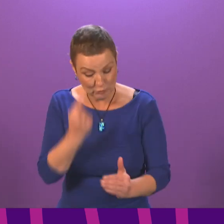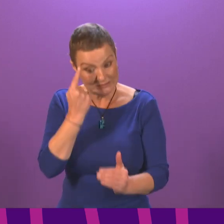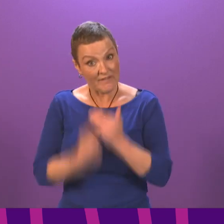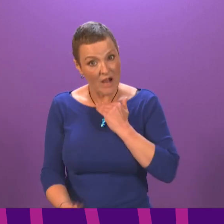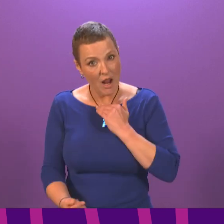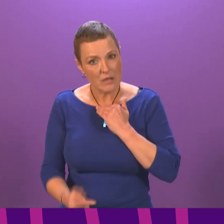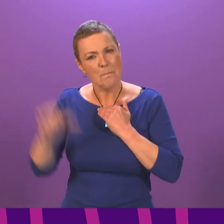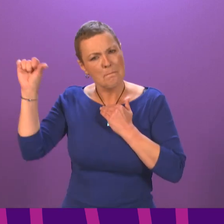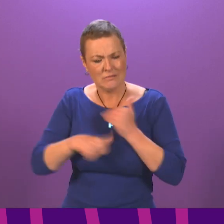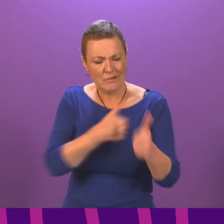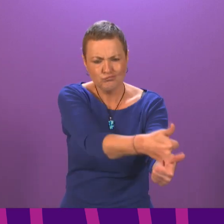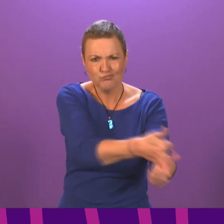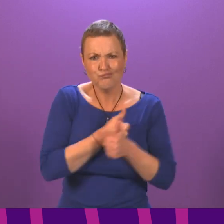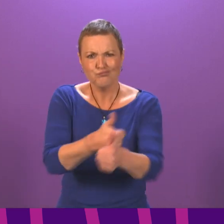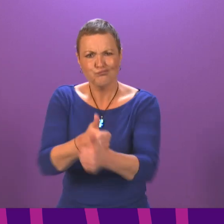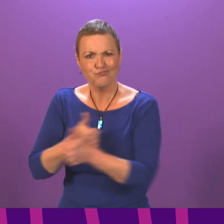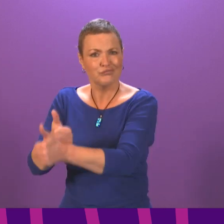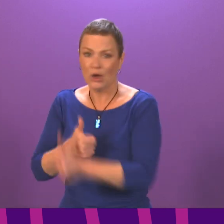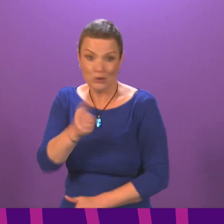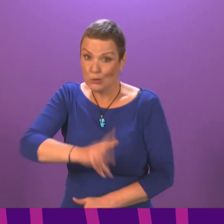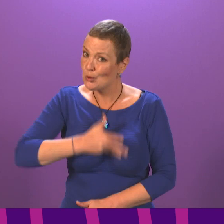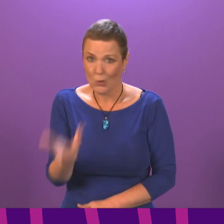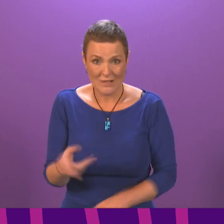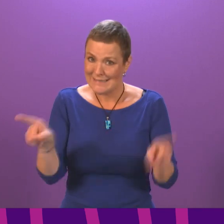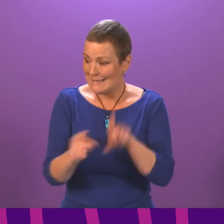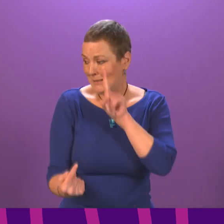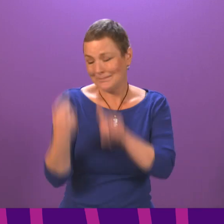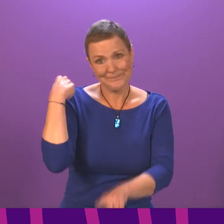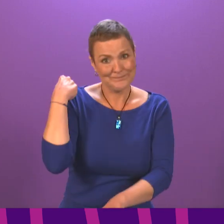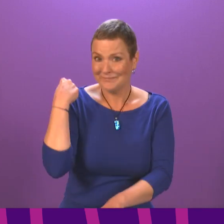not faced with a repeat of the disaster that we witnessed in September?